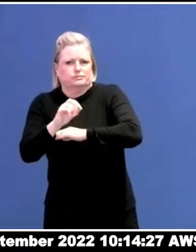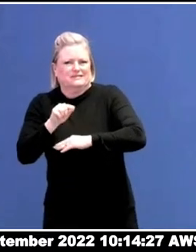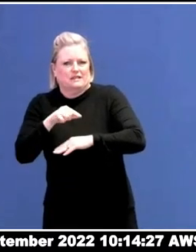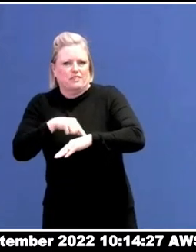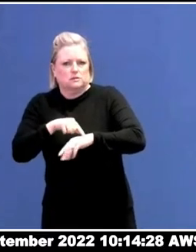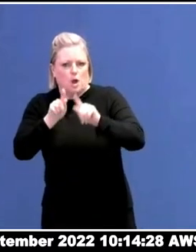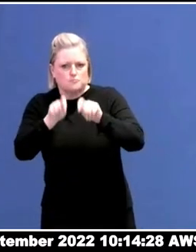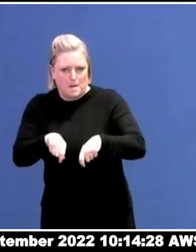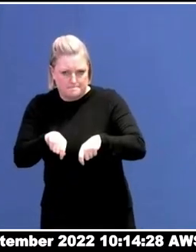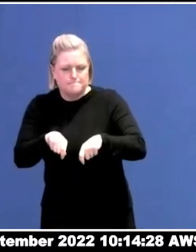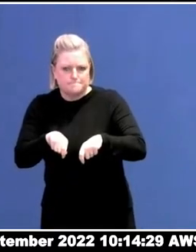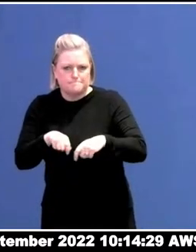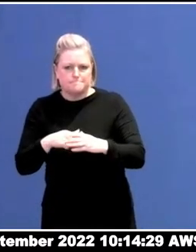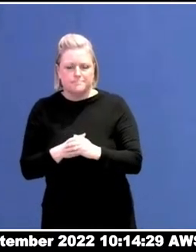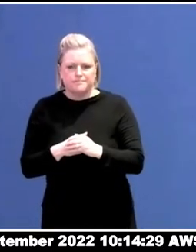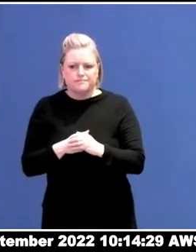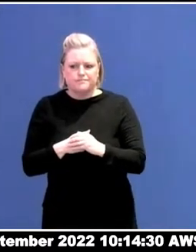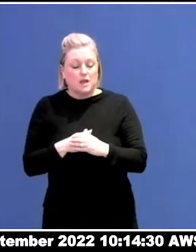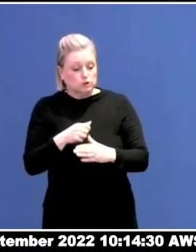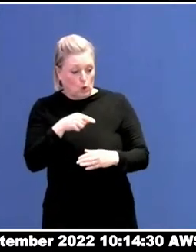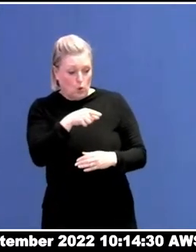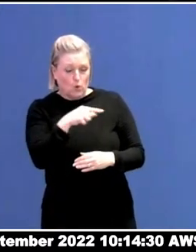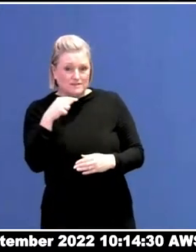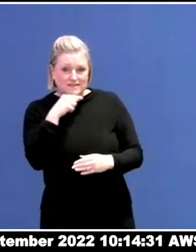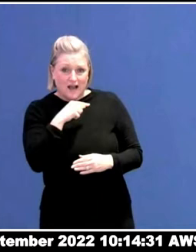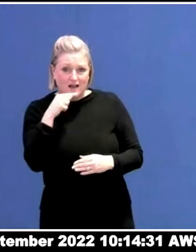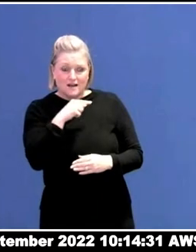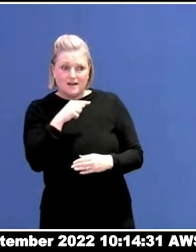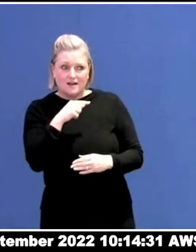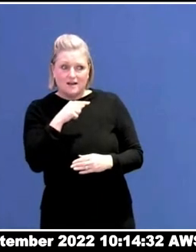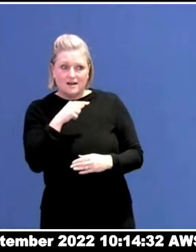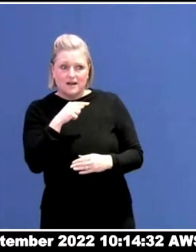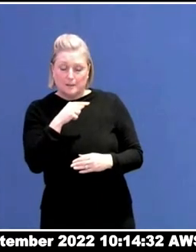yes. MR GRIFFIN: And did he tell you whether he immediately reported it to the